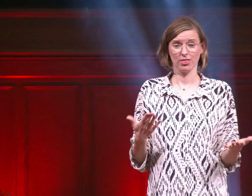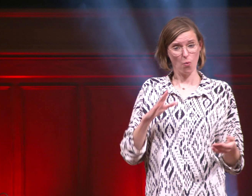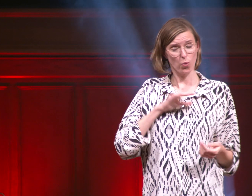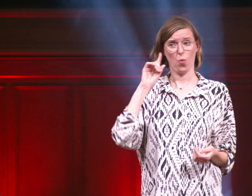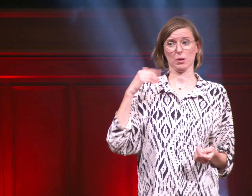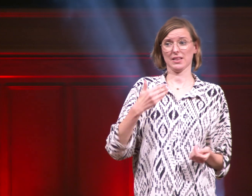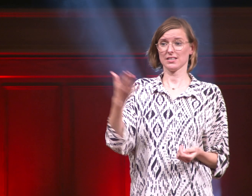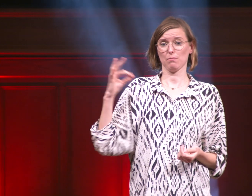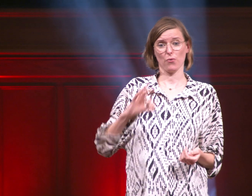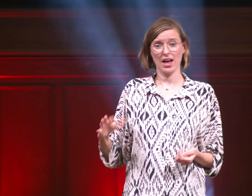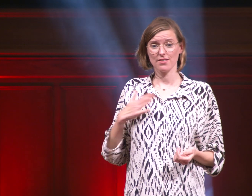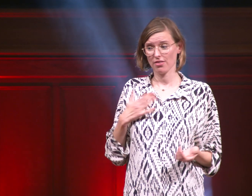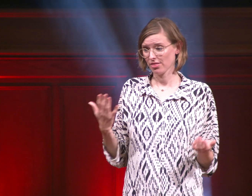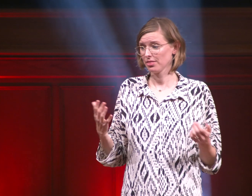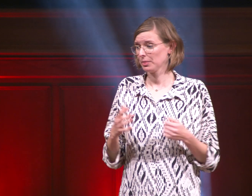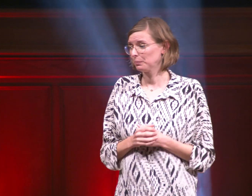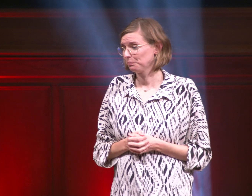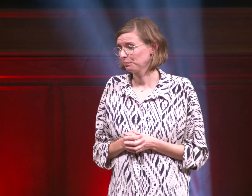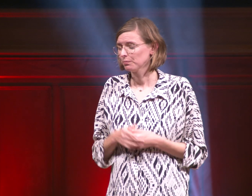And that's what everybody benefits from.